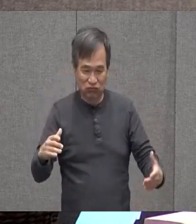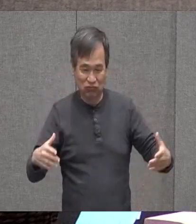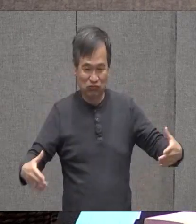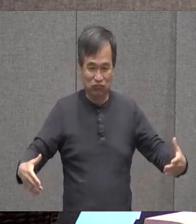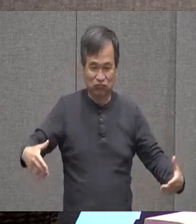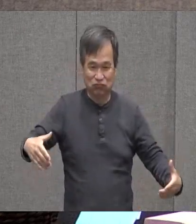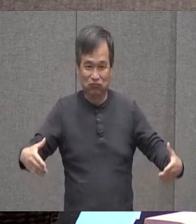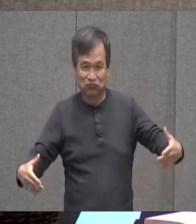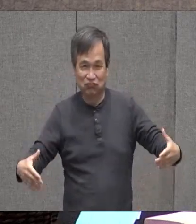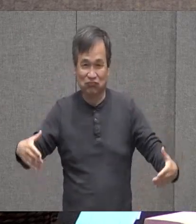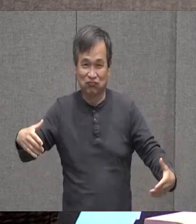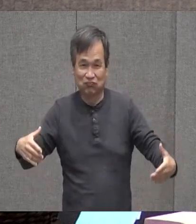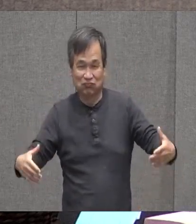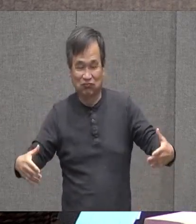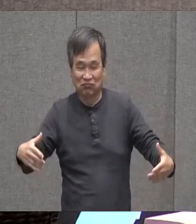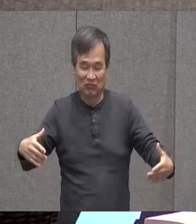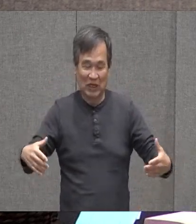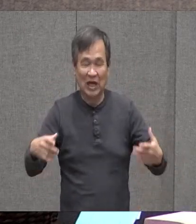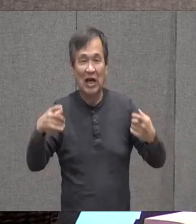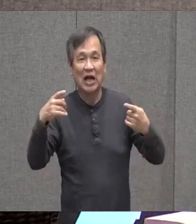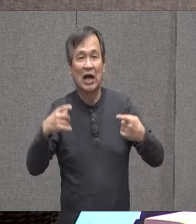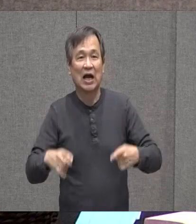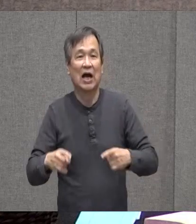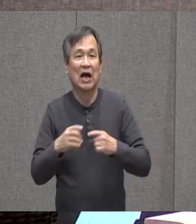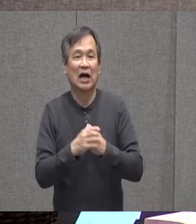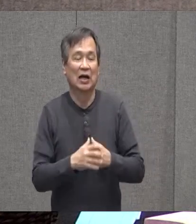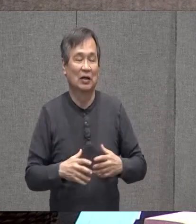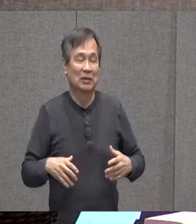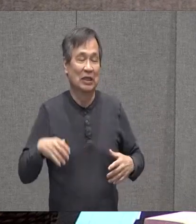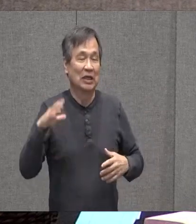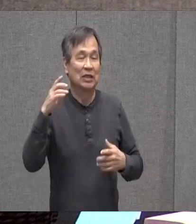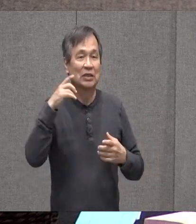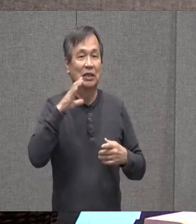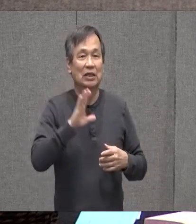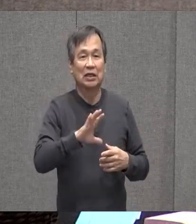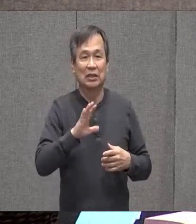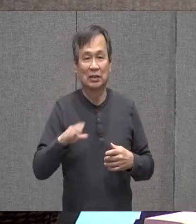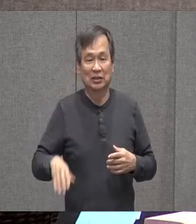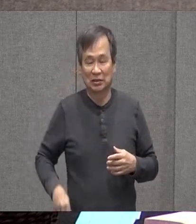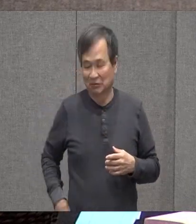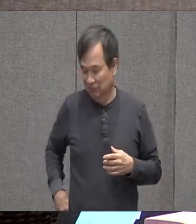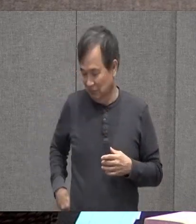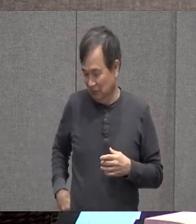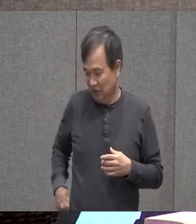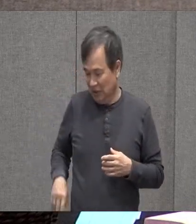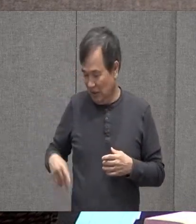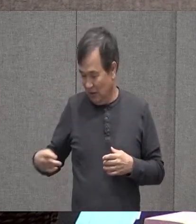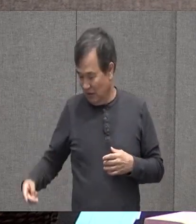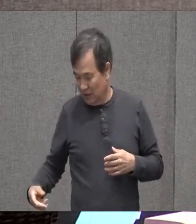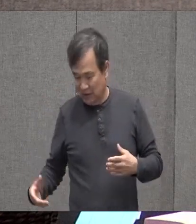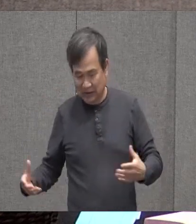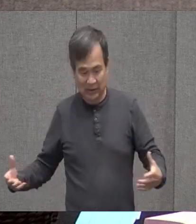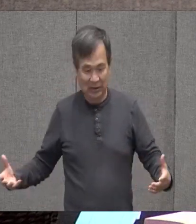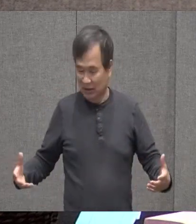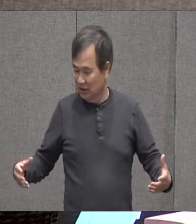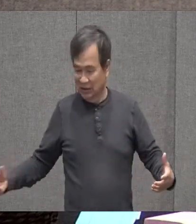his purse which held his last five coins, fell to the ground. He threw it in the pot for safekeeping